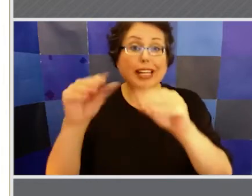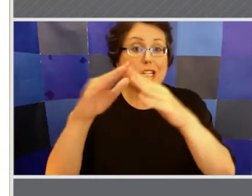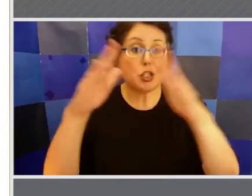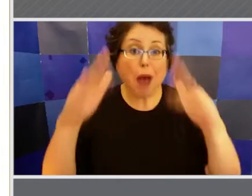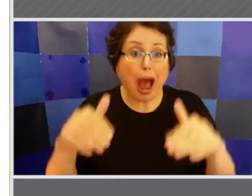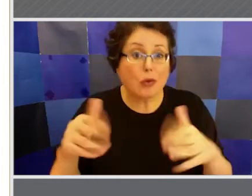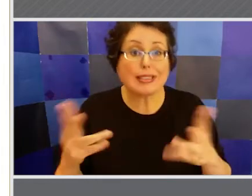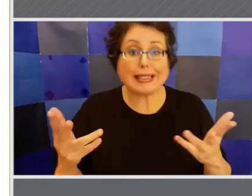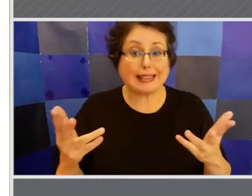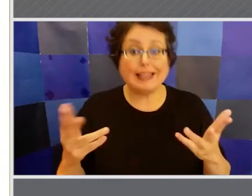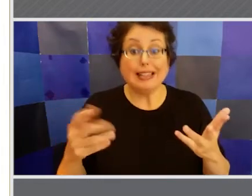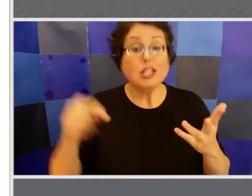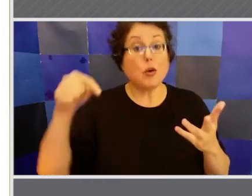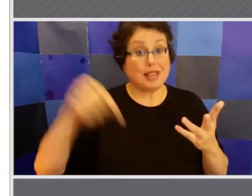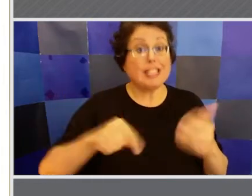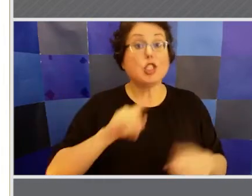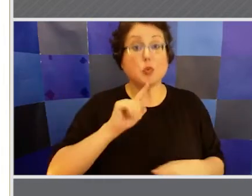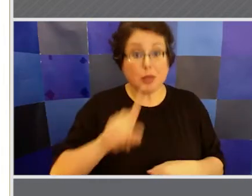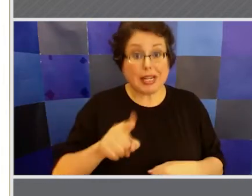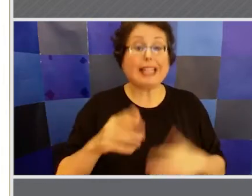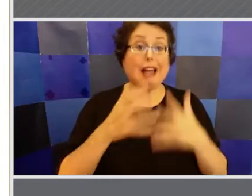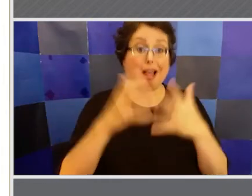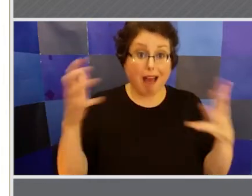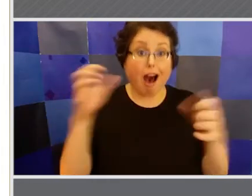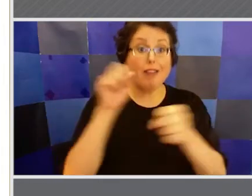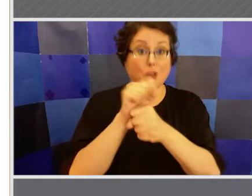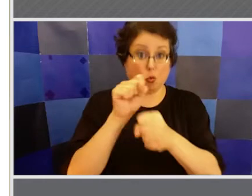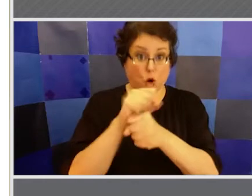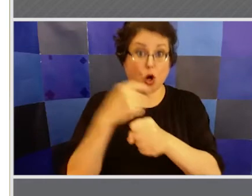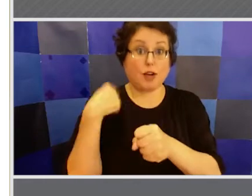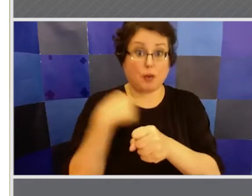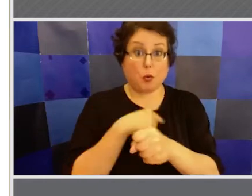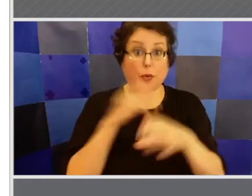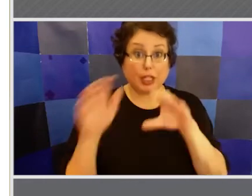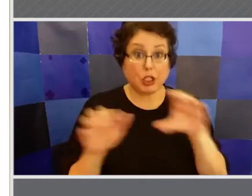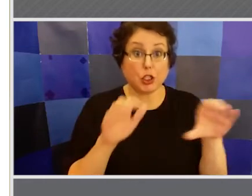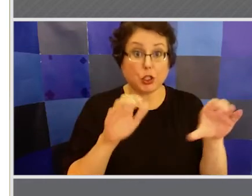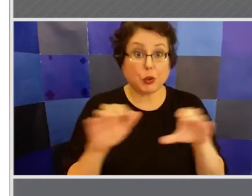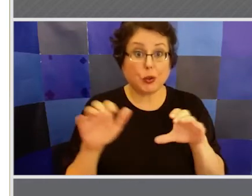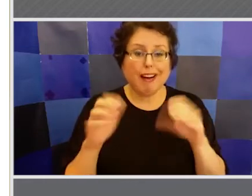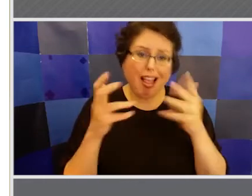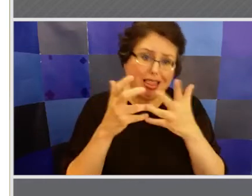This is really a great deal of the work that we do and we have a tremendous amount of the,